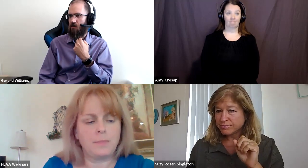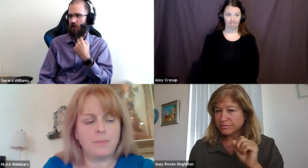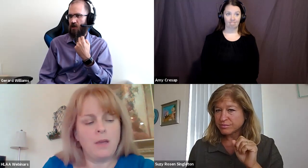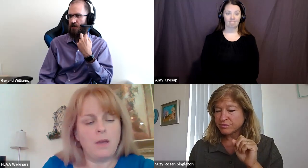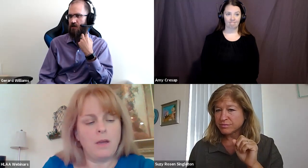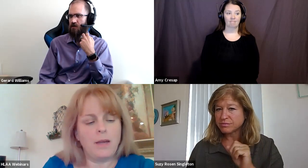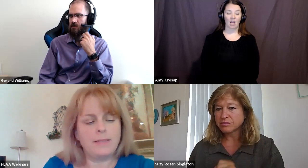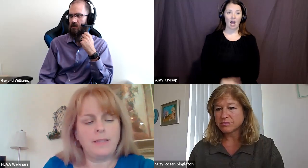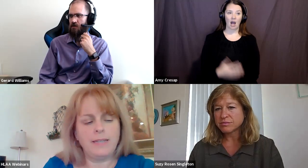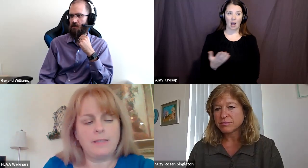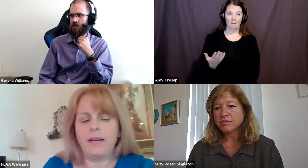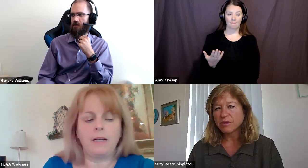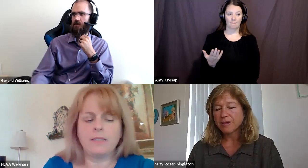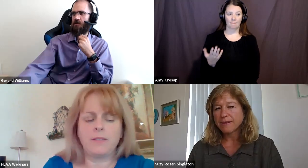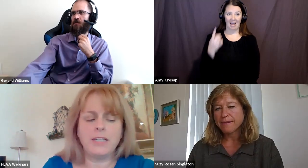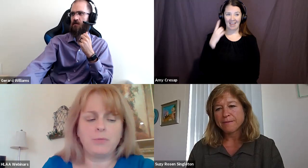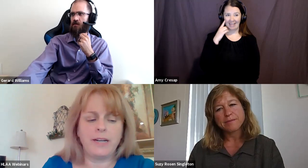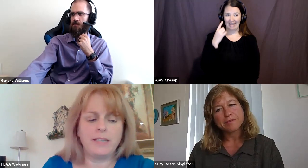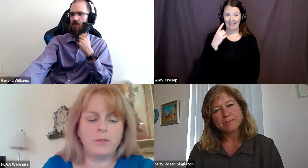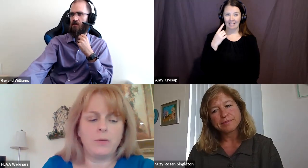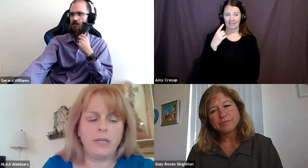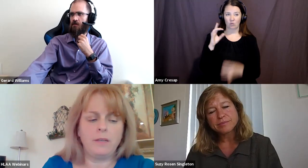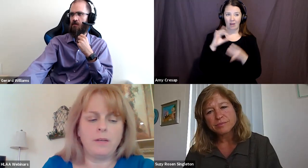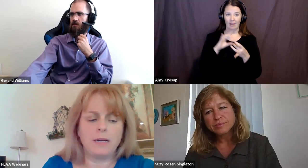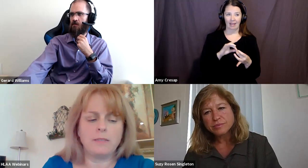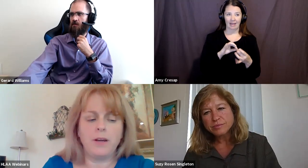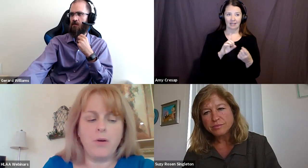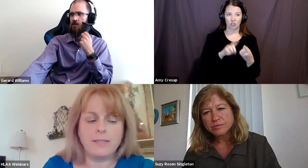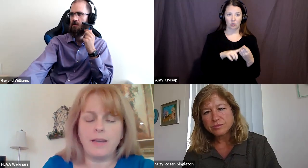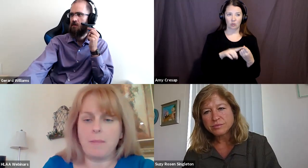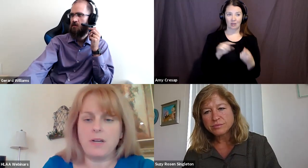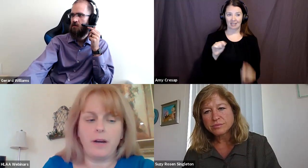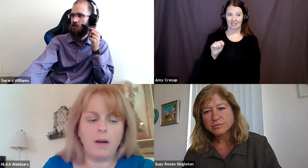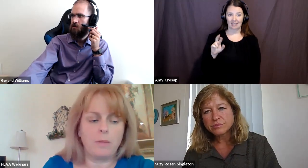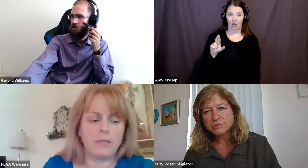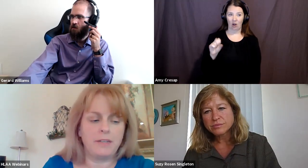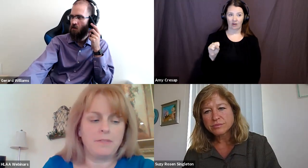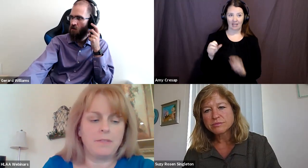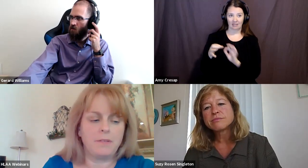I think it's saying -- related to the TRS captioning I believe.